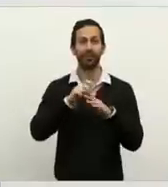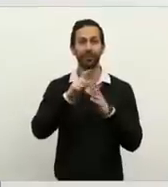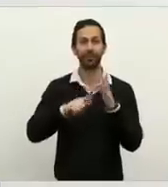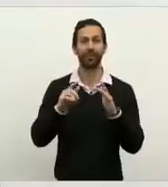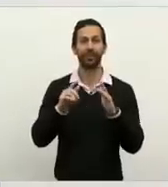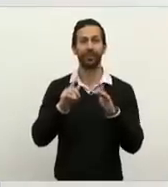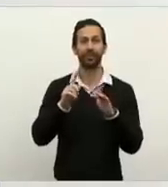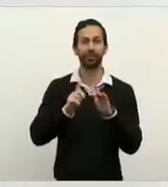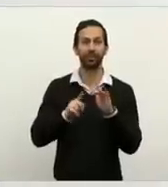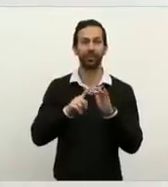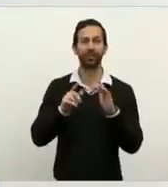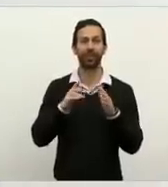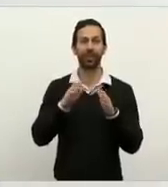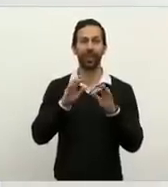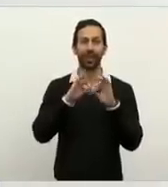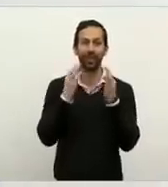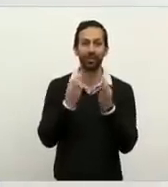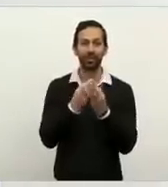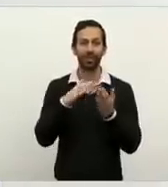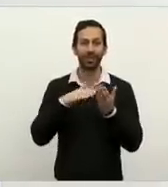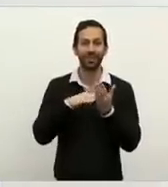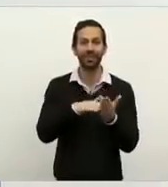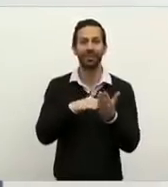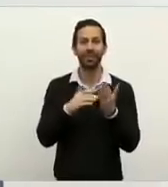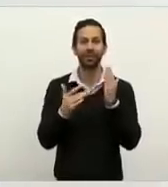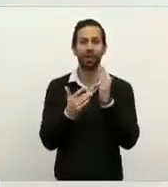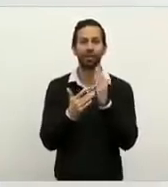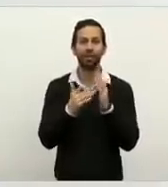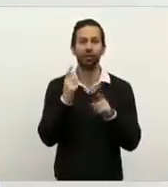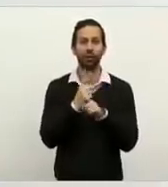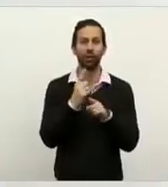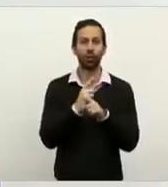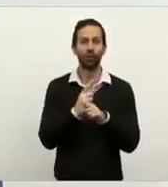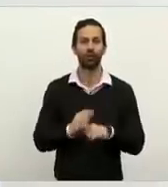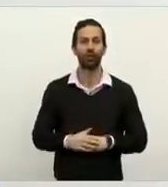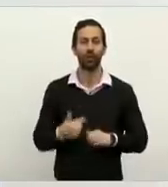Assistive Technology talk webinar. I'm Matt Wright.